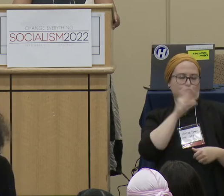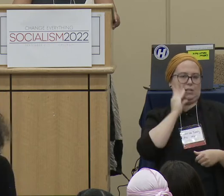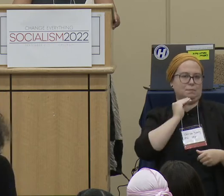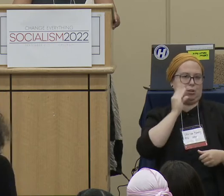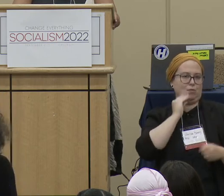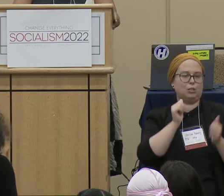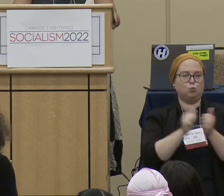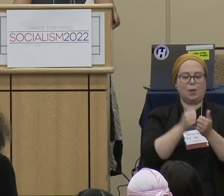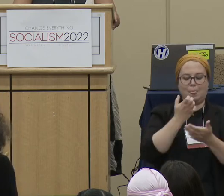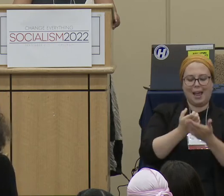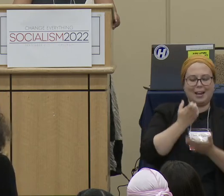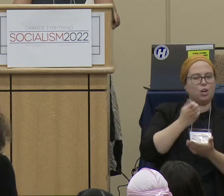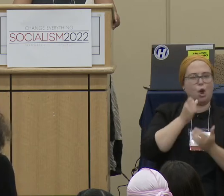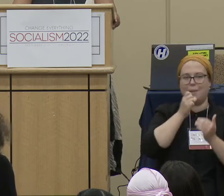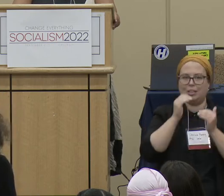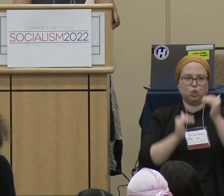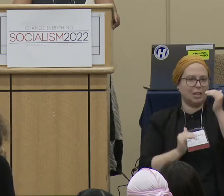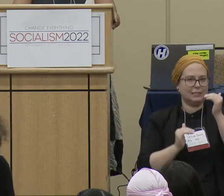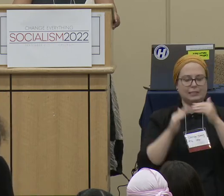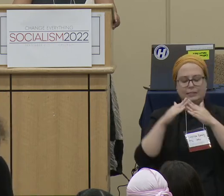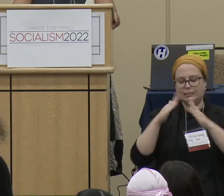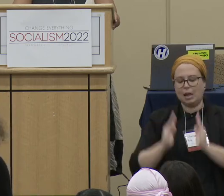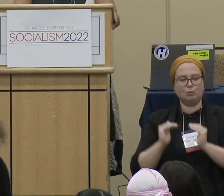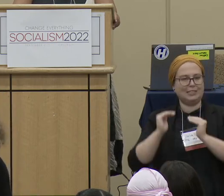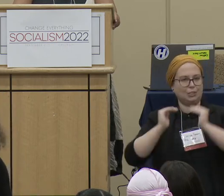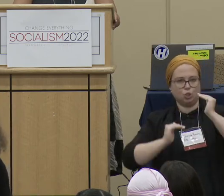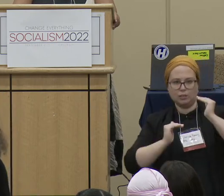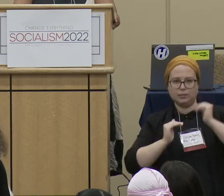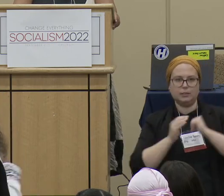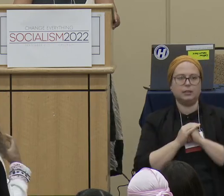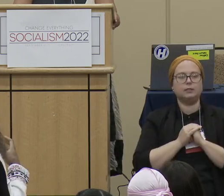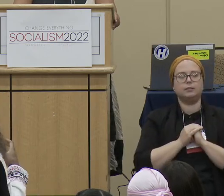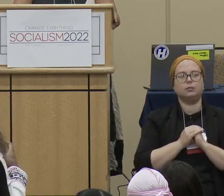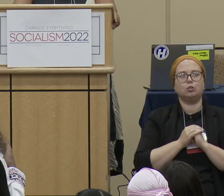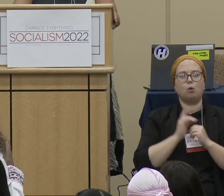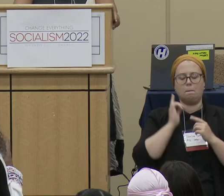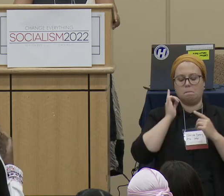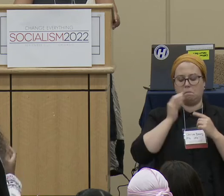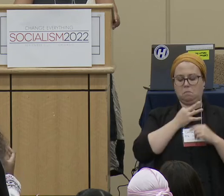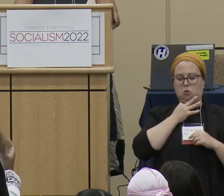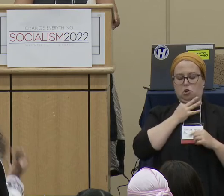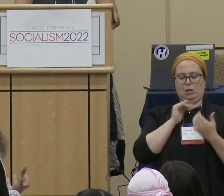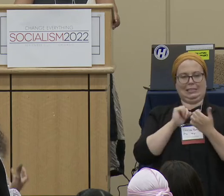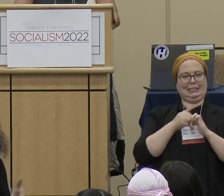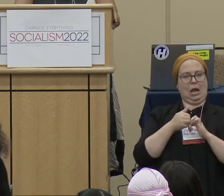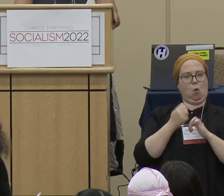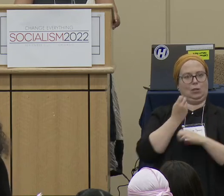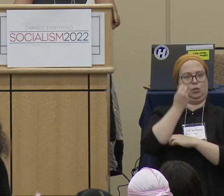the reality that I do have personal experiences with economic injustice and housing injustice . So, I was wondering